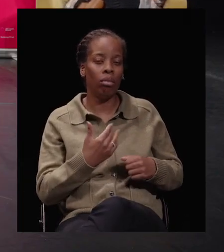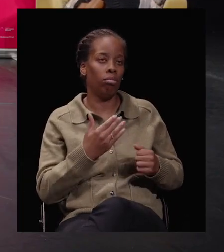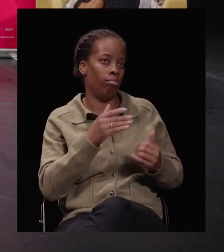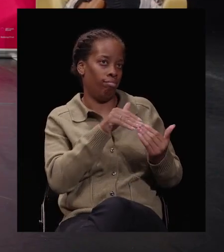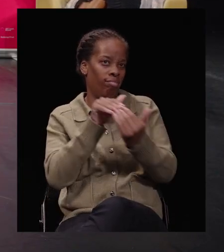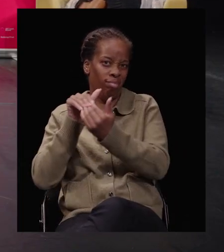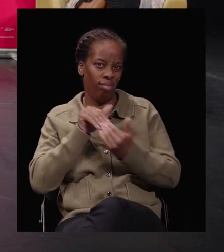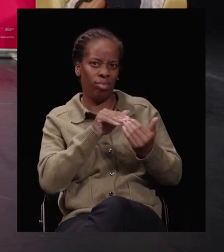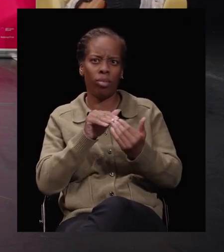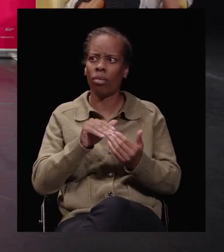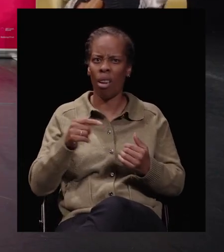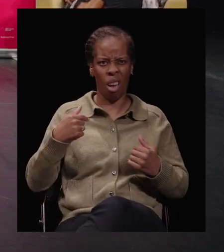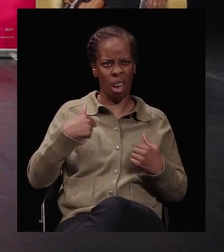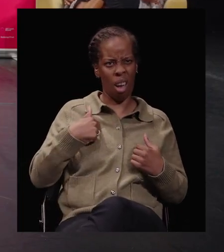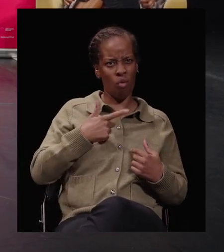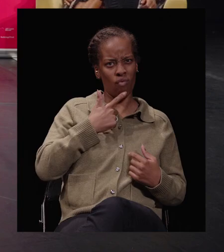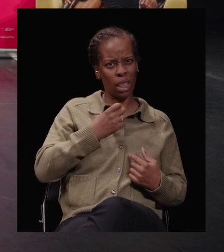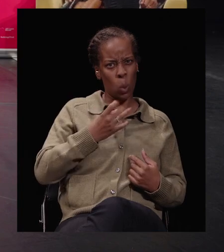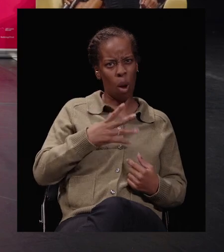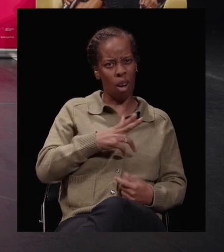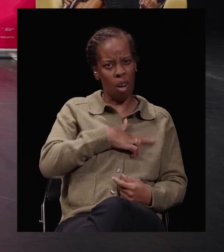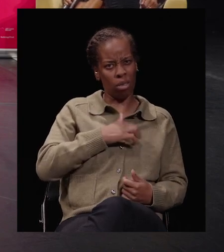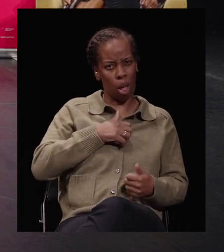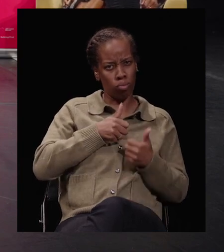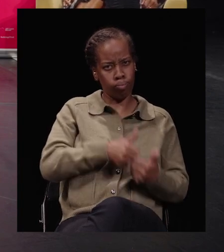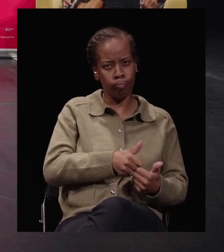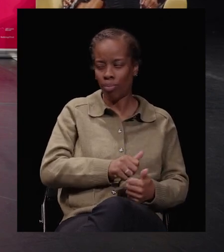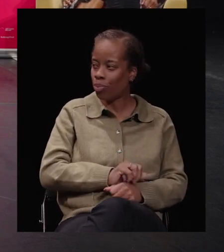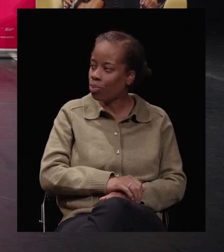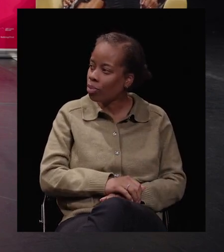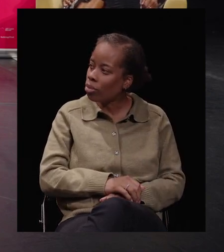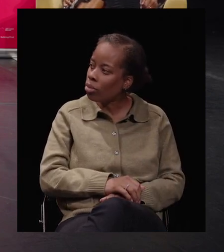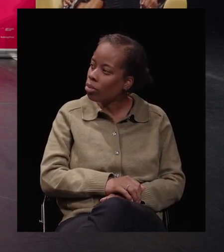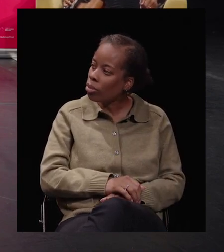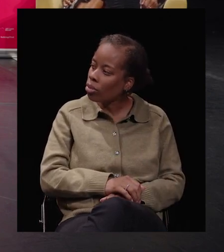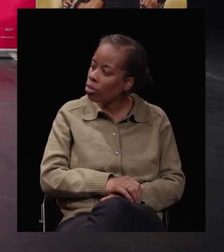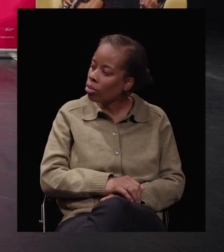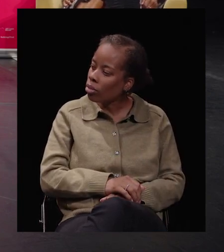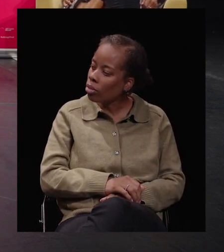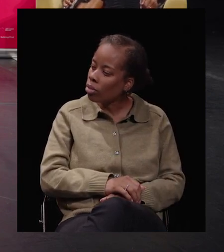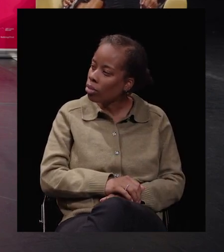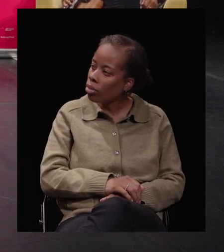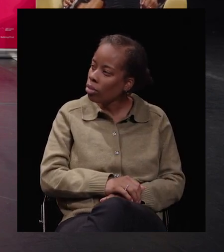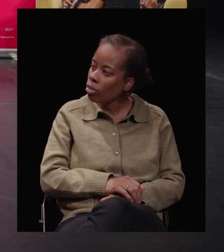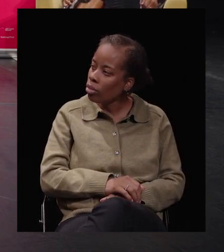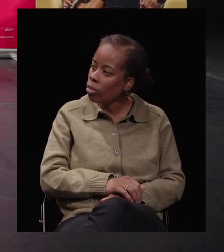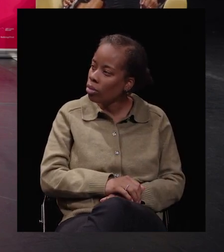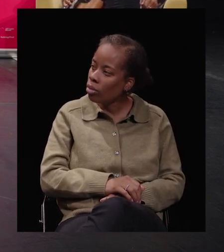Red and white arsal colours, why not? I think it's very important, like, especially with the tastemakers